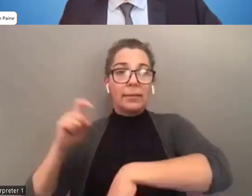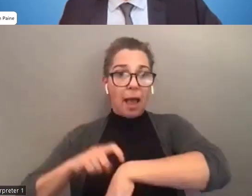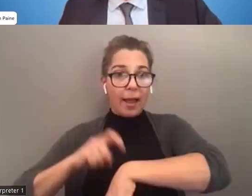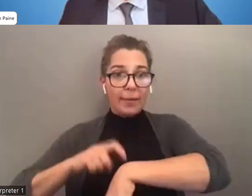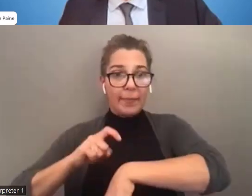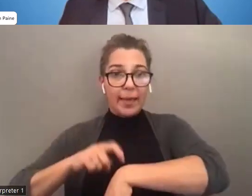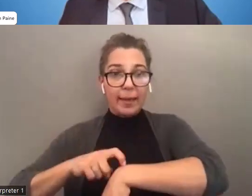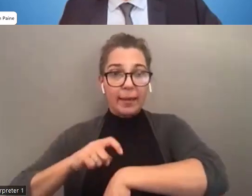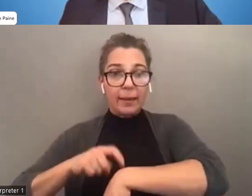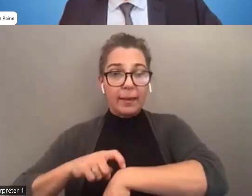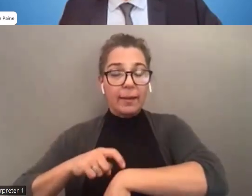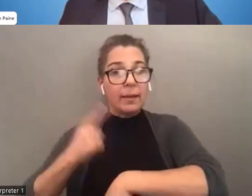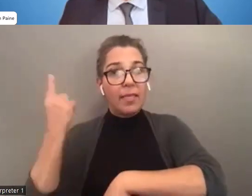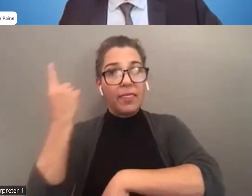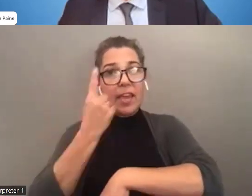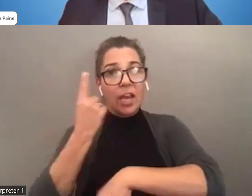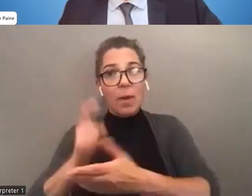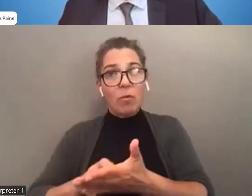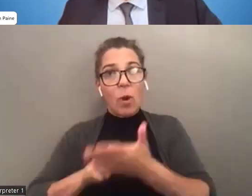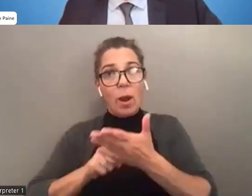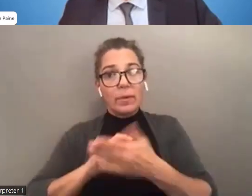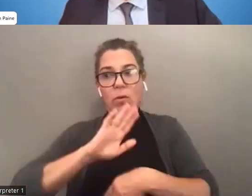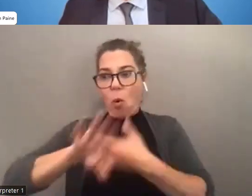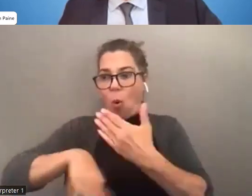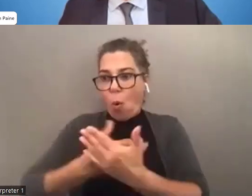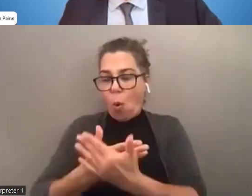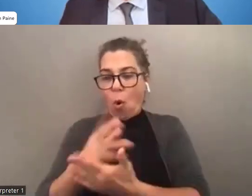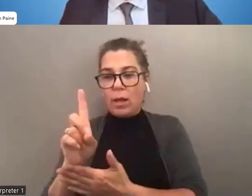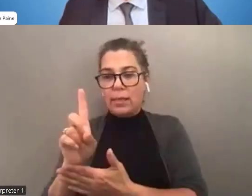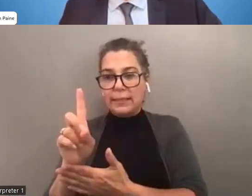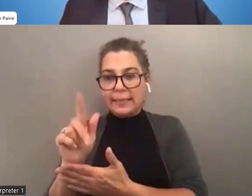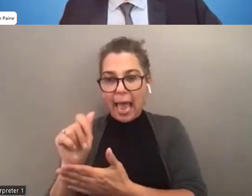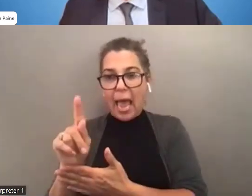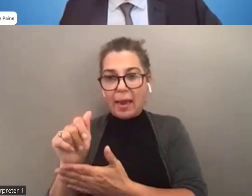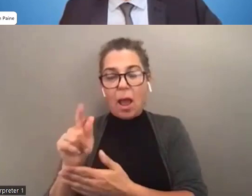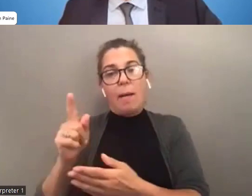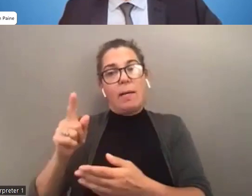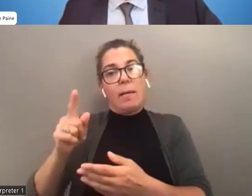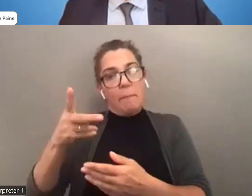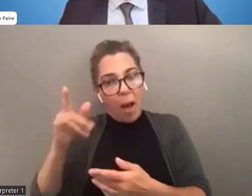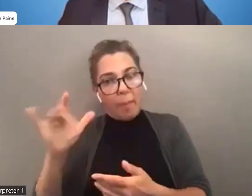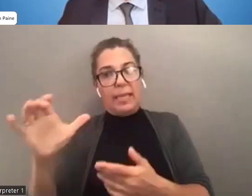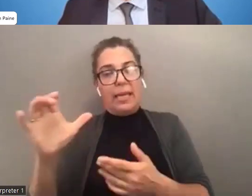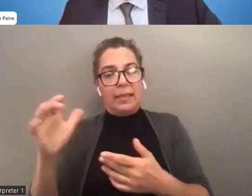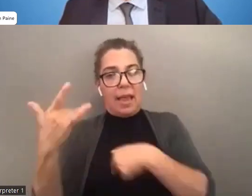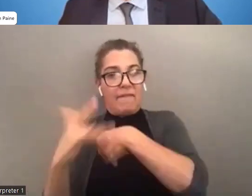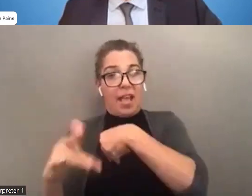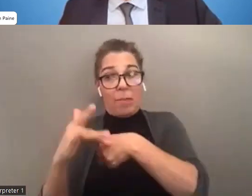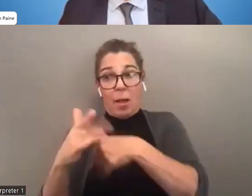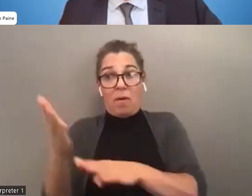When thinking about the requirement to make all data publicly available by the end of the award, how is the end of the award defined?